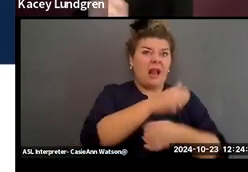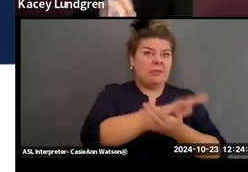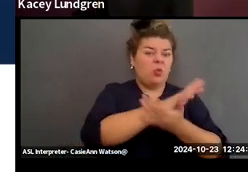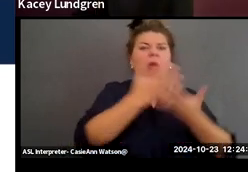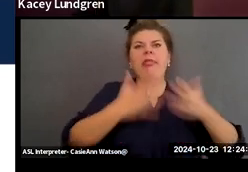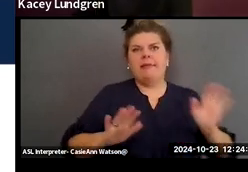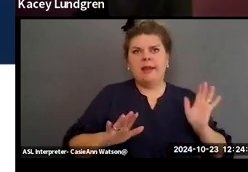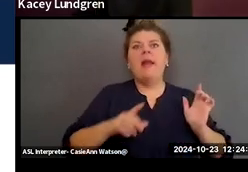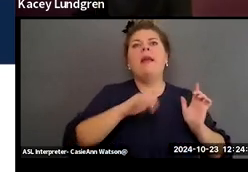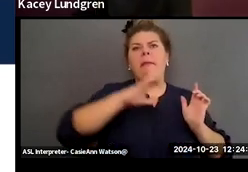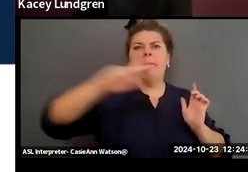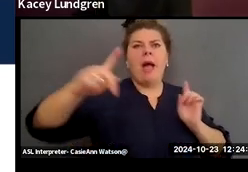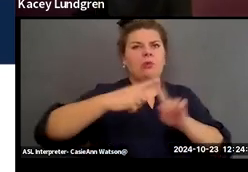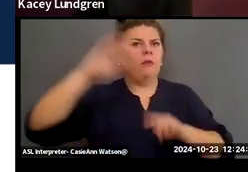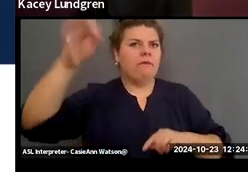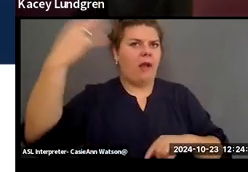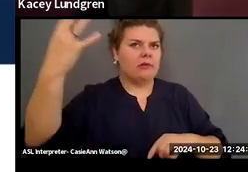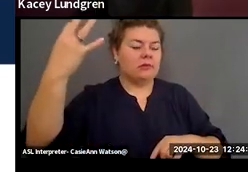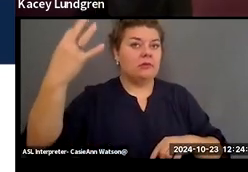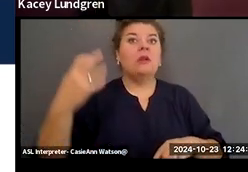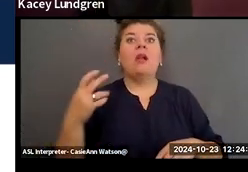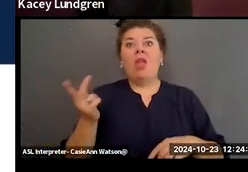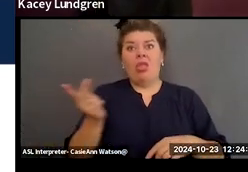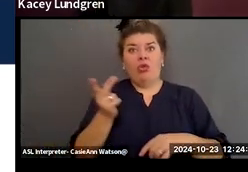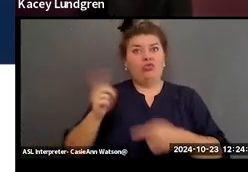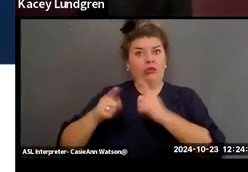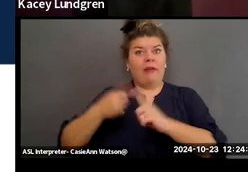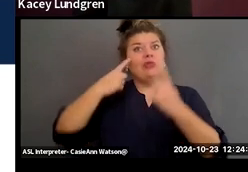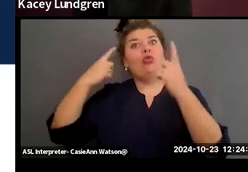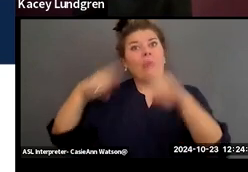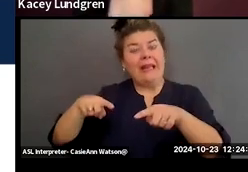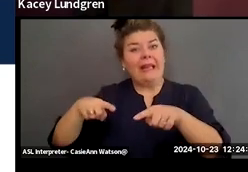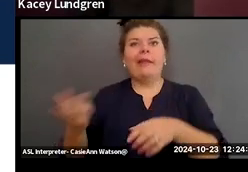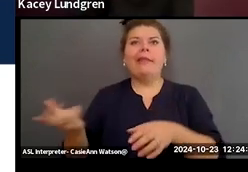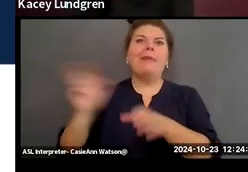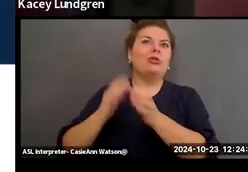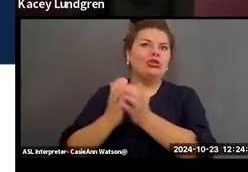and then he would return to France. The two friends agreed and set sail for America.